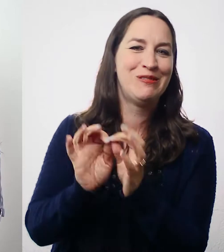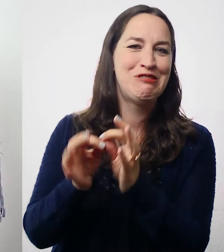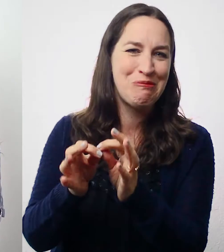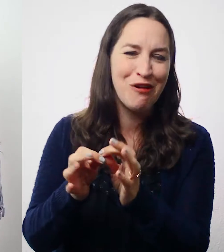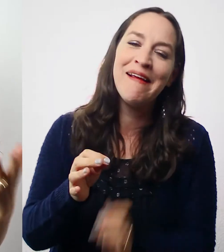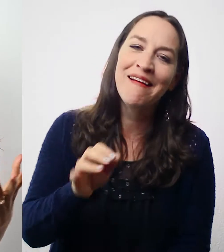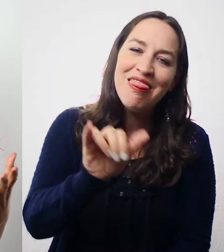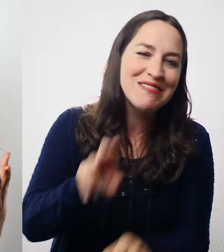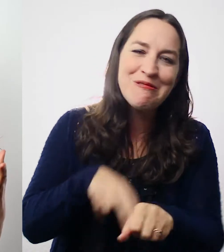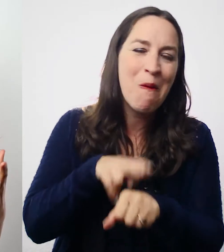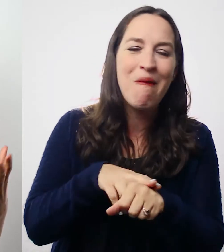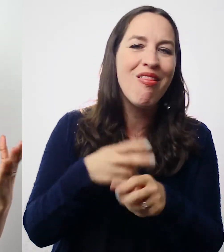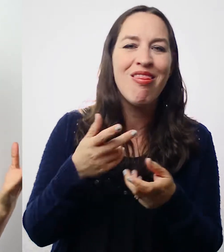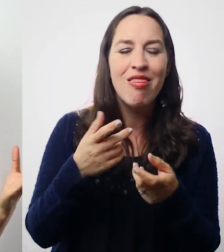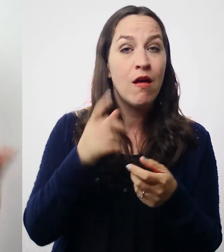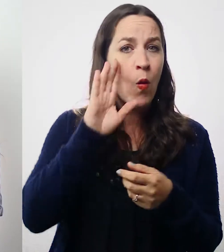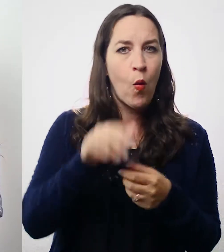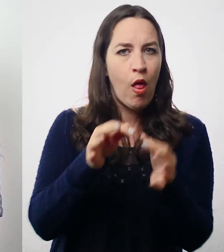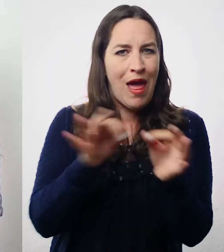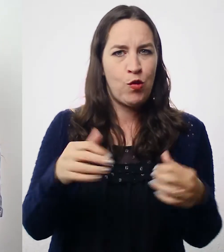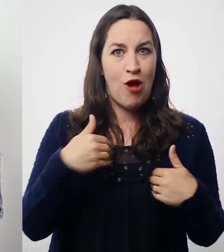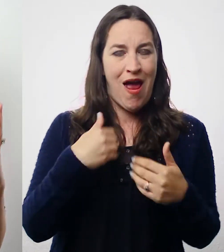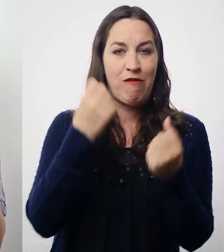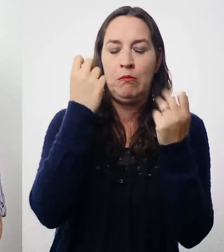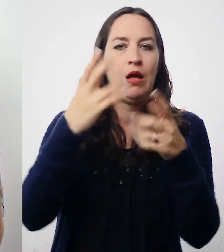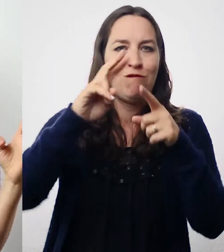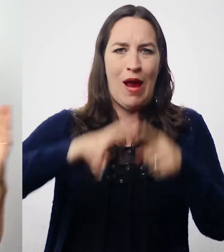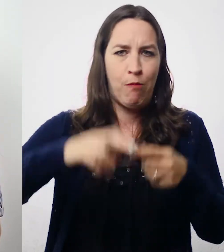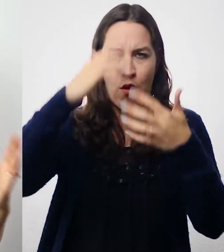And that's pretty normal when you're producing language and you have such a vast vocabulary